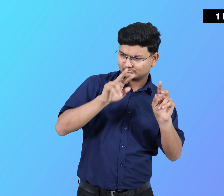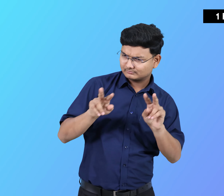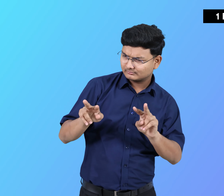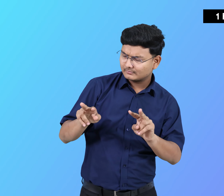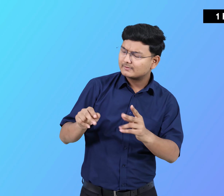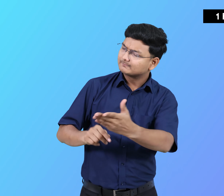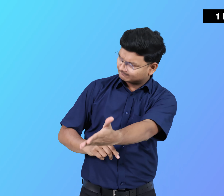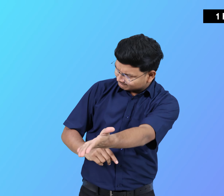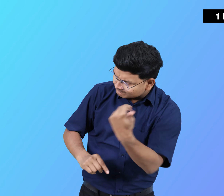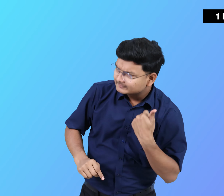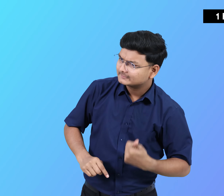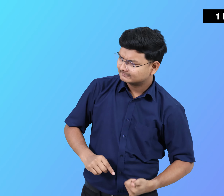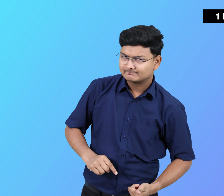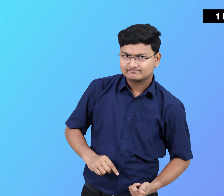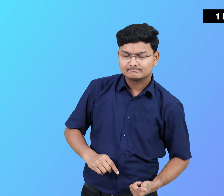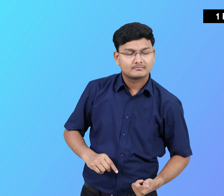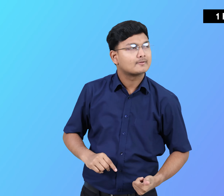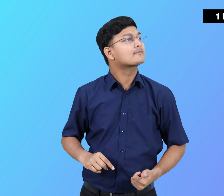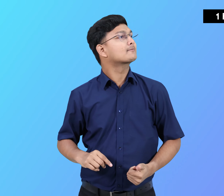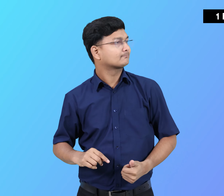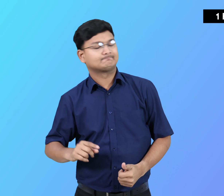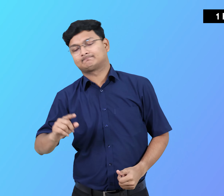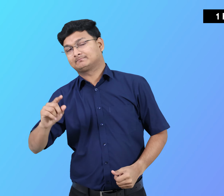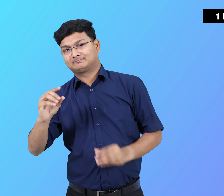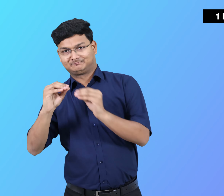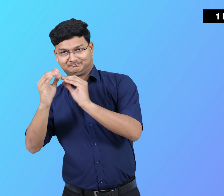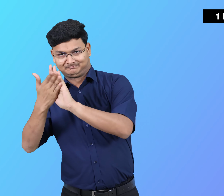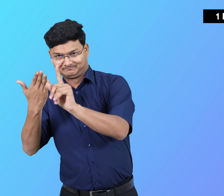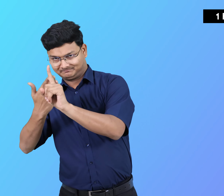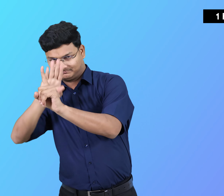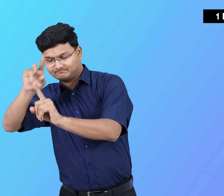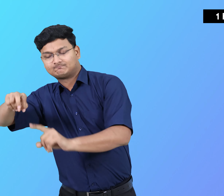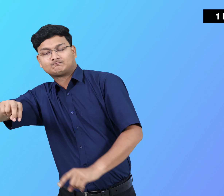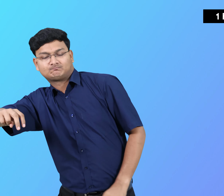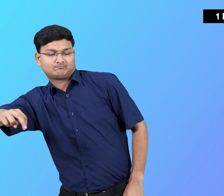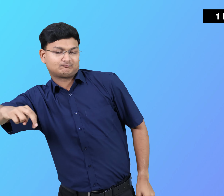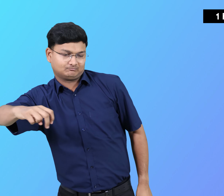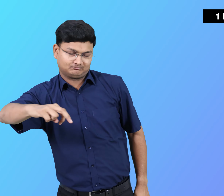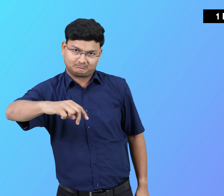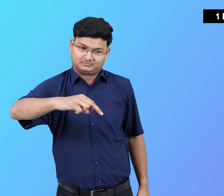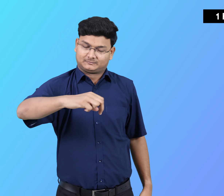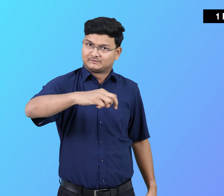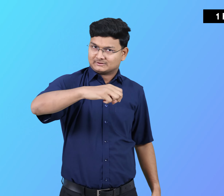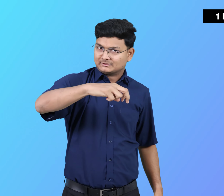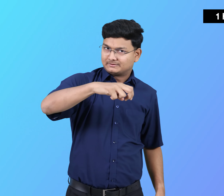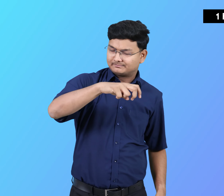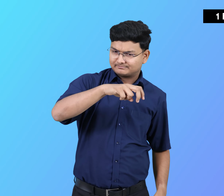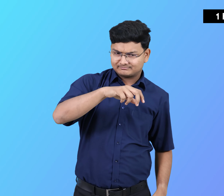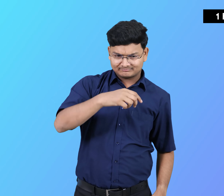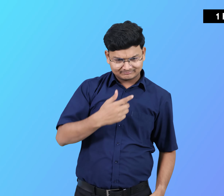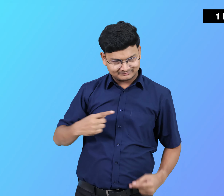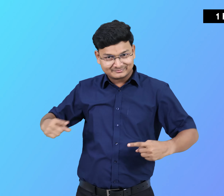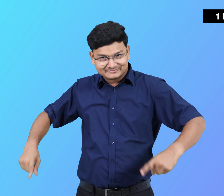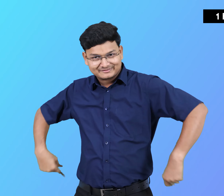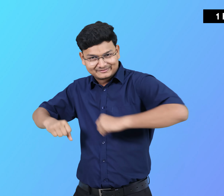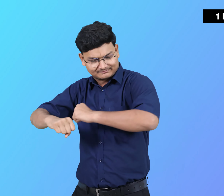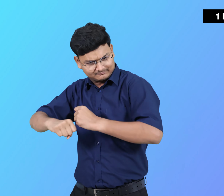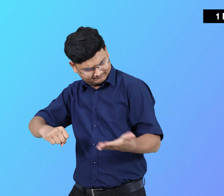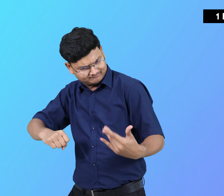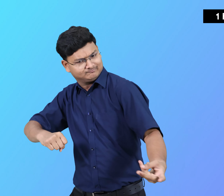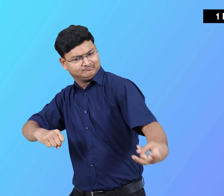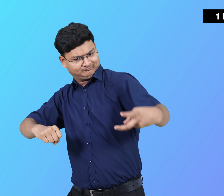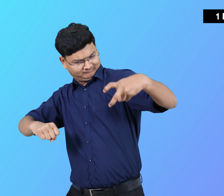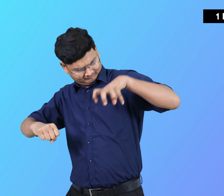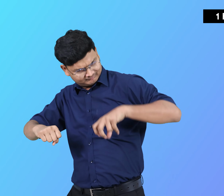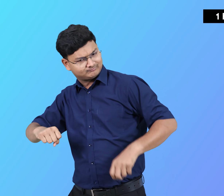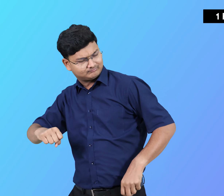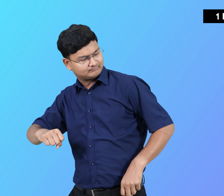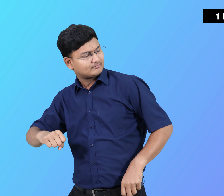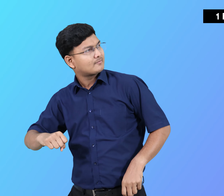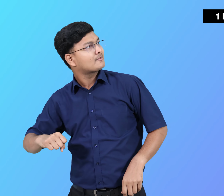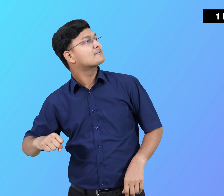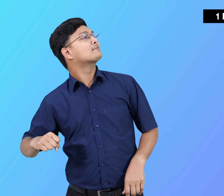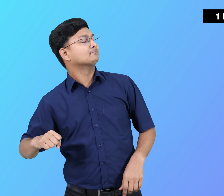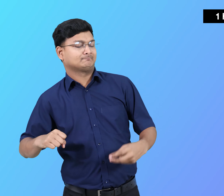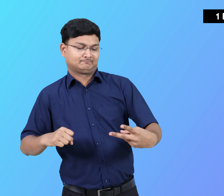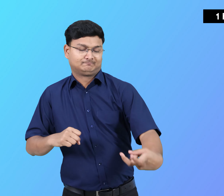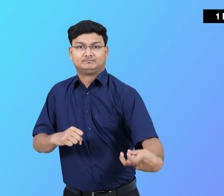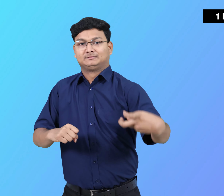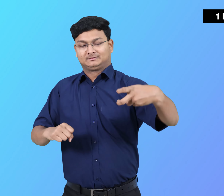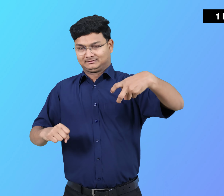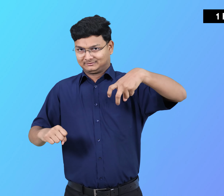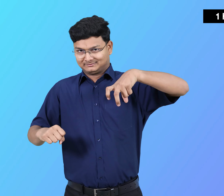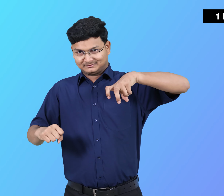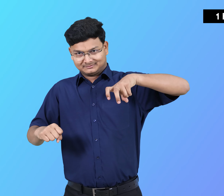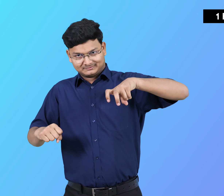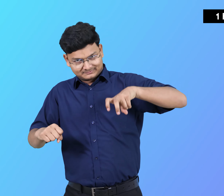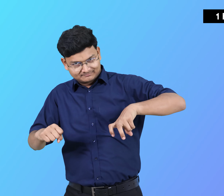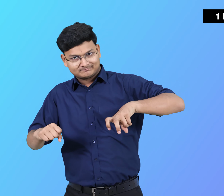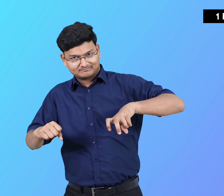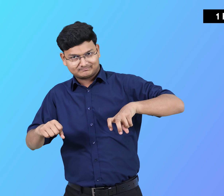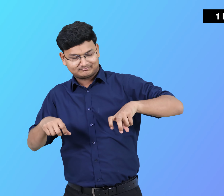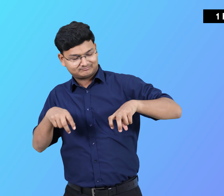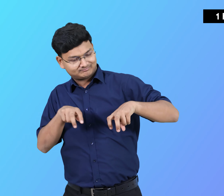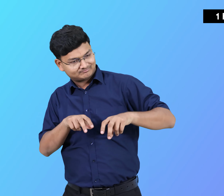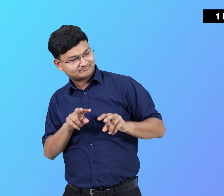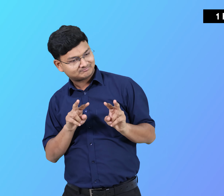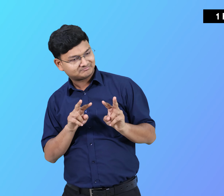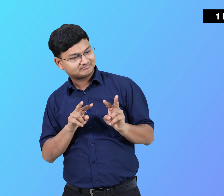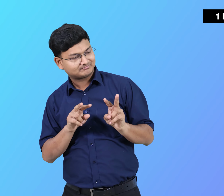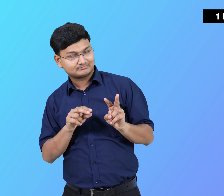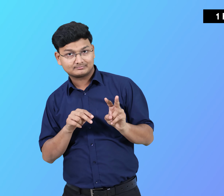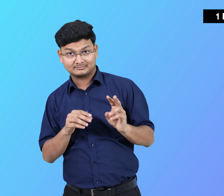Ahab said, “Bring him to me.” And when Ben-Hadad came, King Ahab asked him to get in the chariot with him.